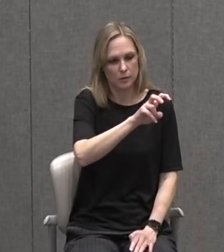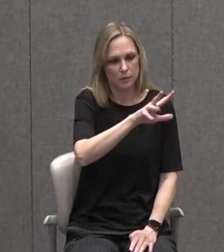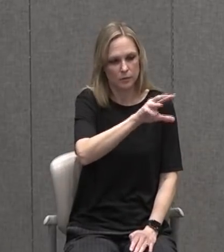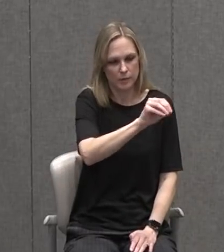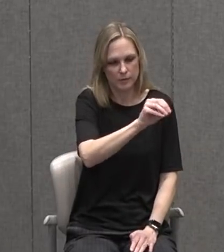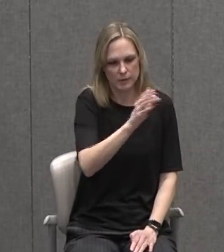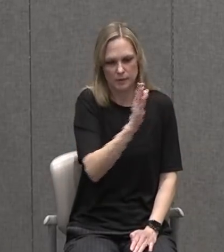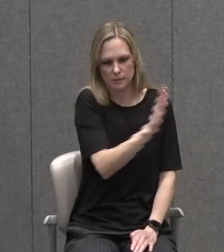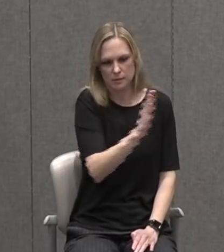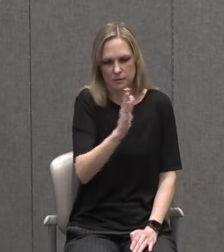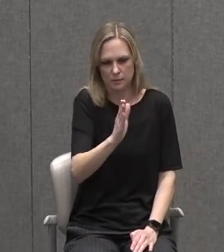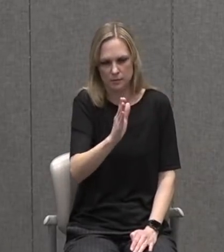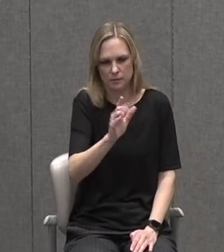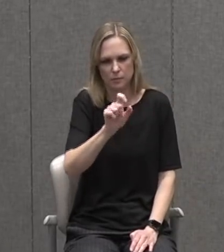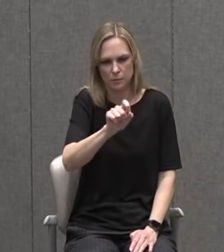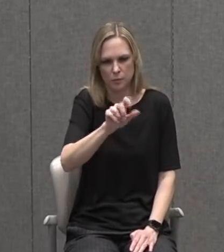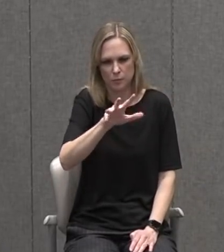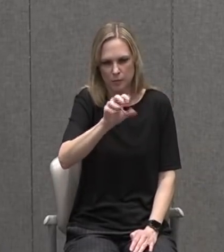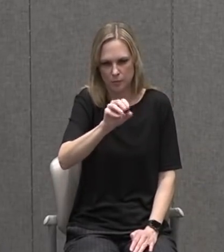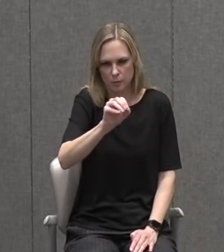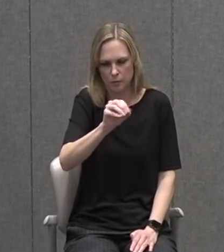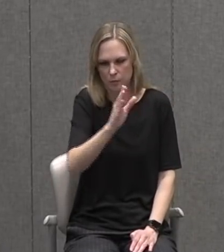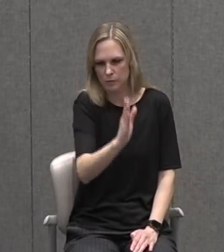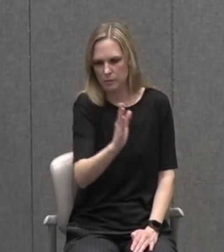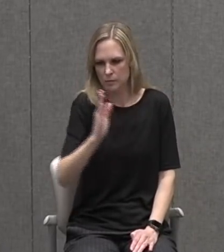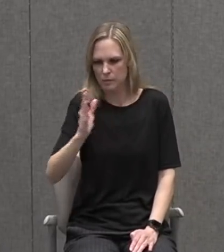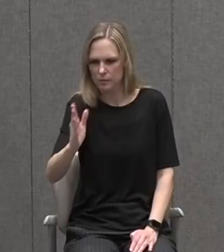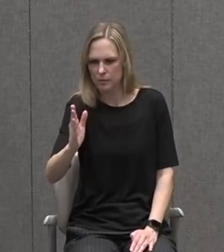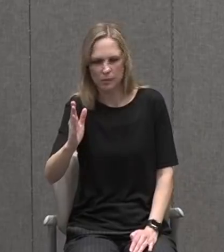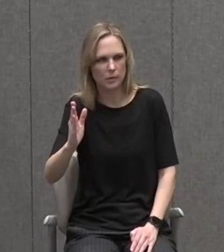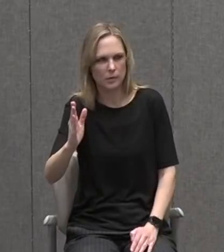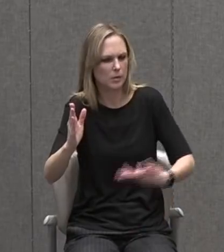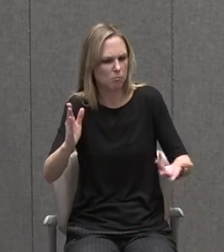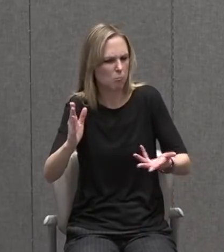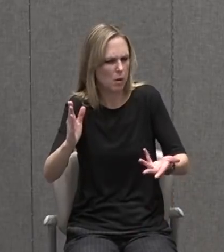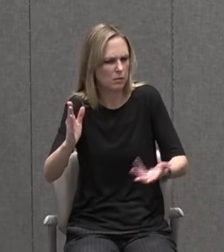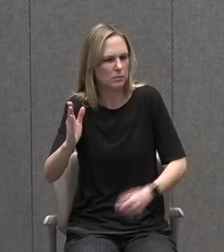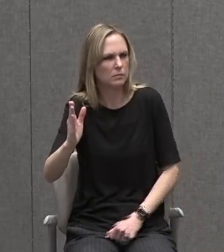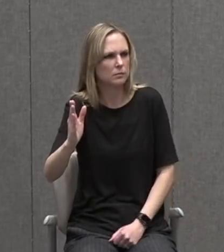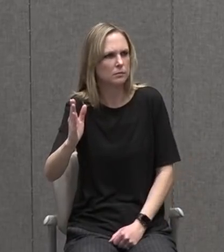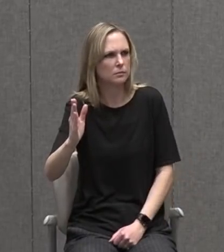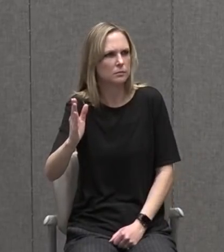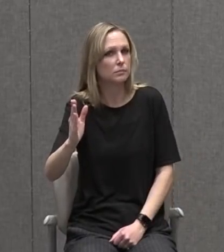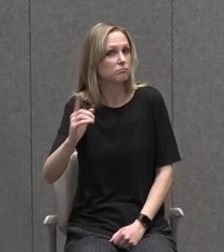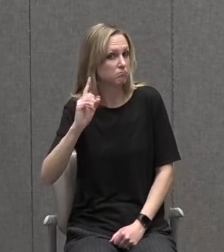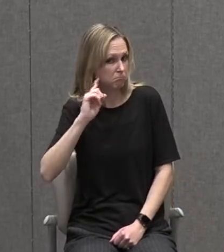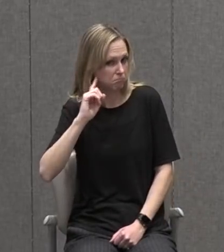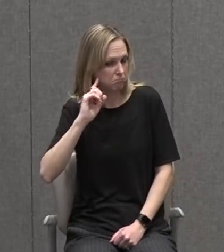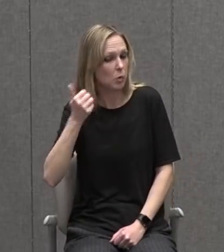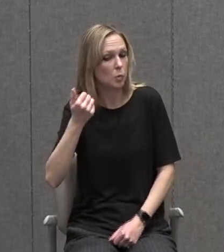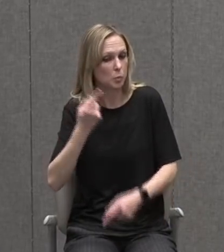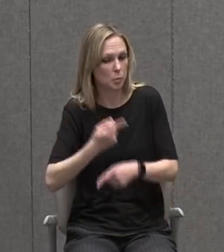what would be the next 250 thousandths that would come up? I heard you, yeah, you said 39.750,